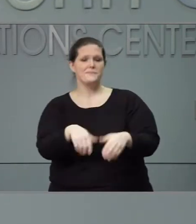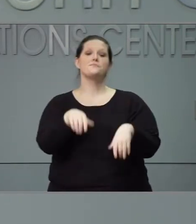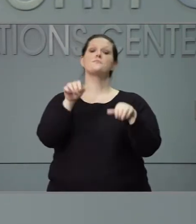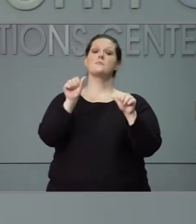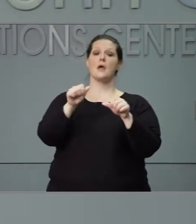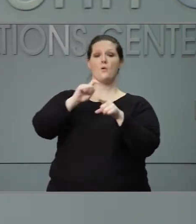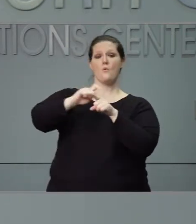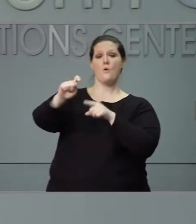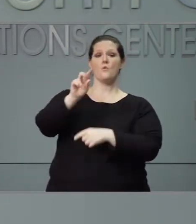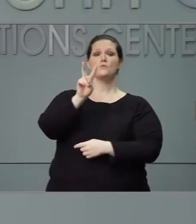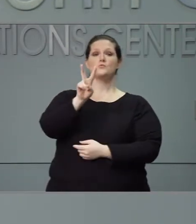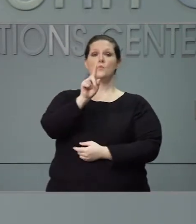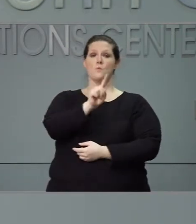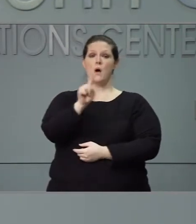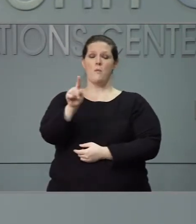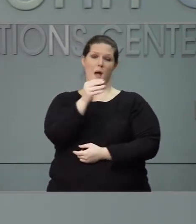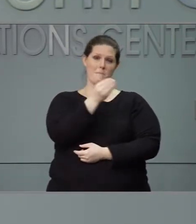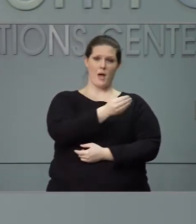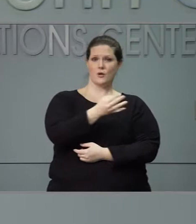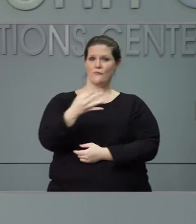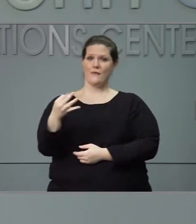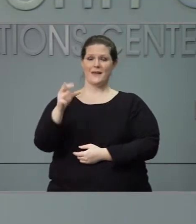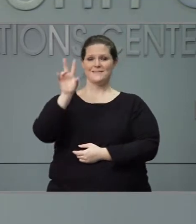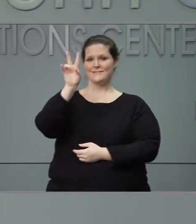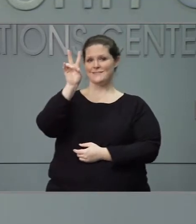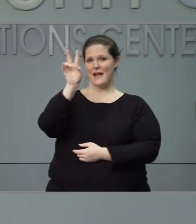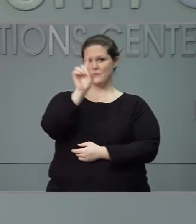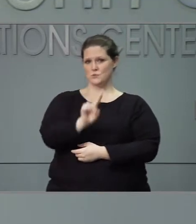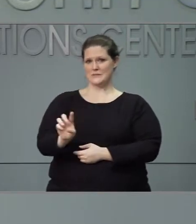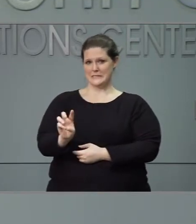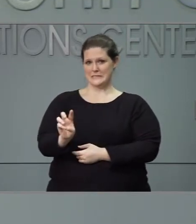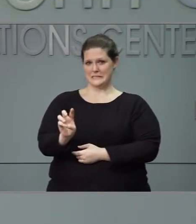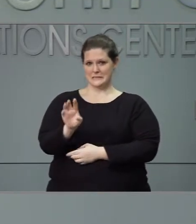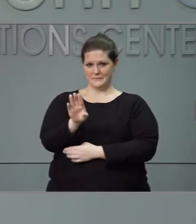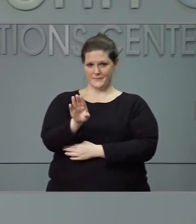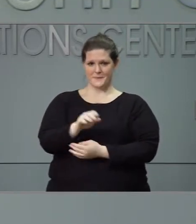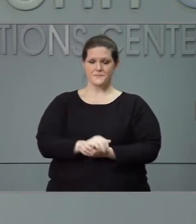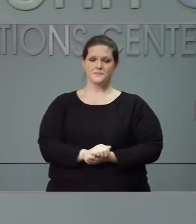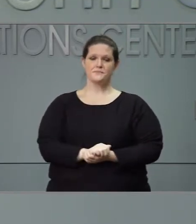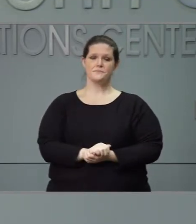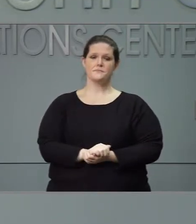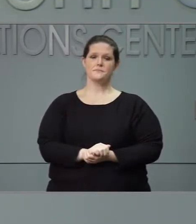LOS CANDIDATOS QUE RESPETEN LOS TIEMPOS. TIRO LA MONEDA Y ESO